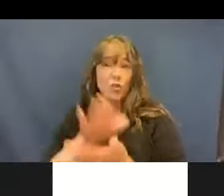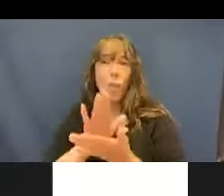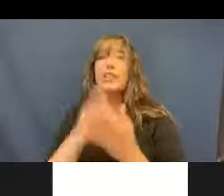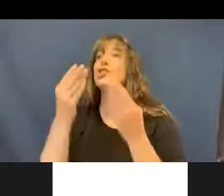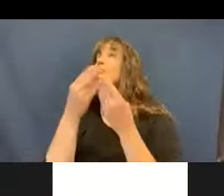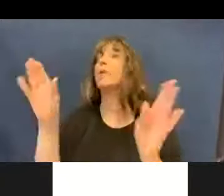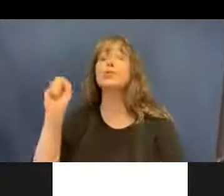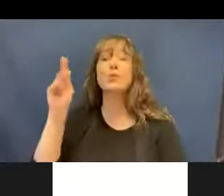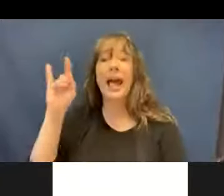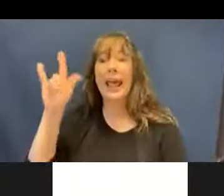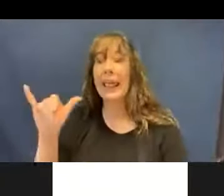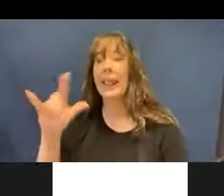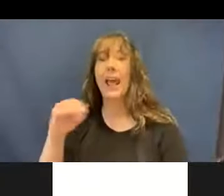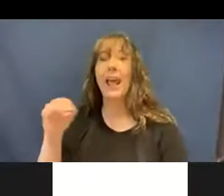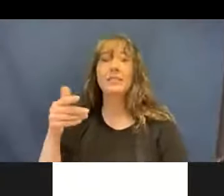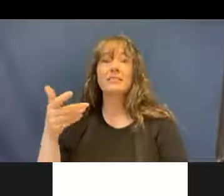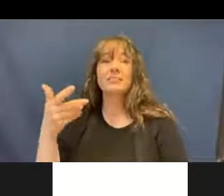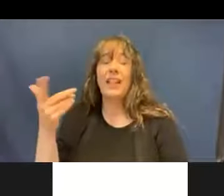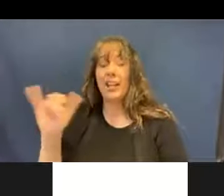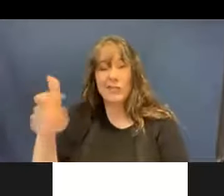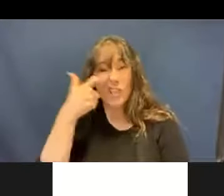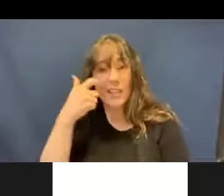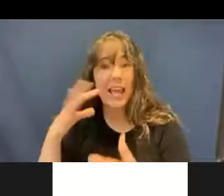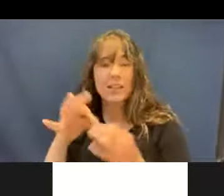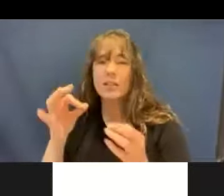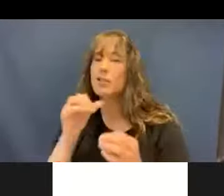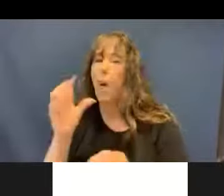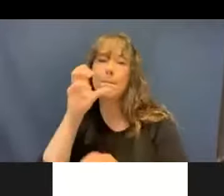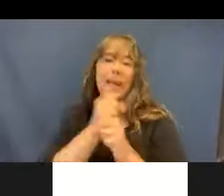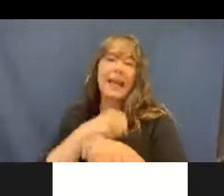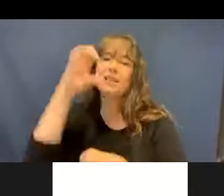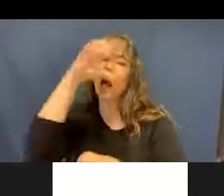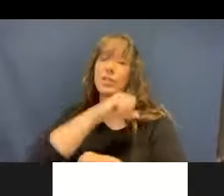that, that like you said, just not making assumptions. That just because I can lip read